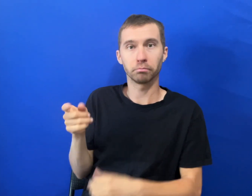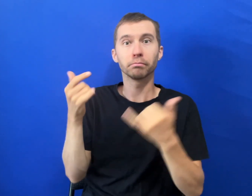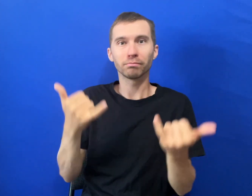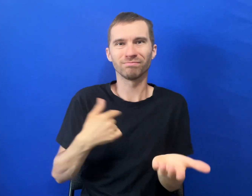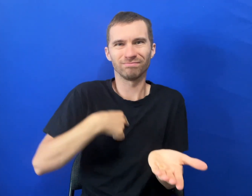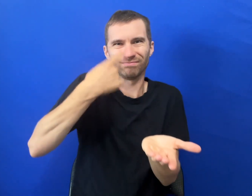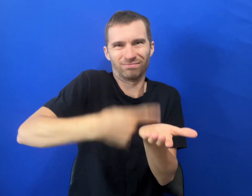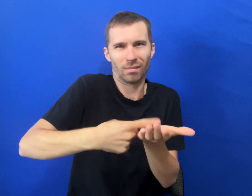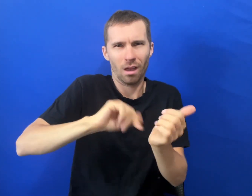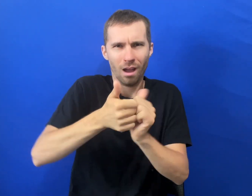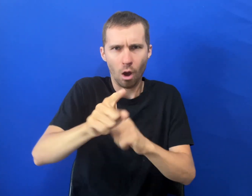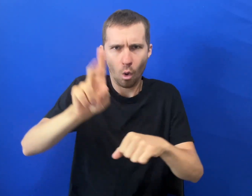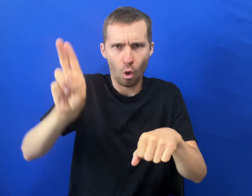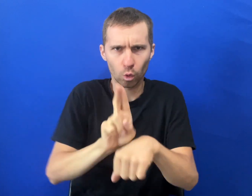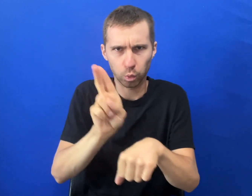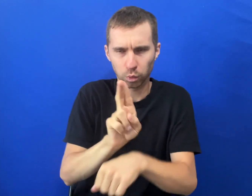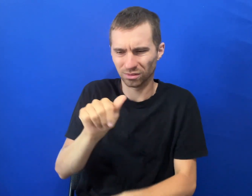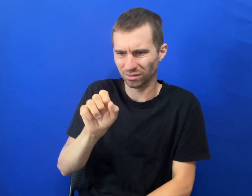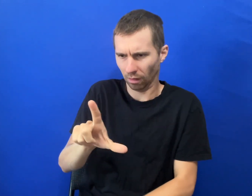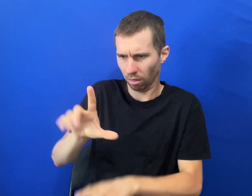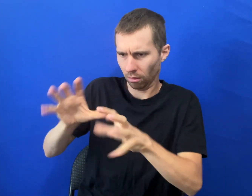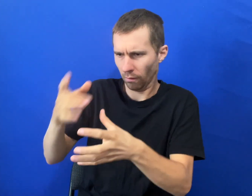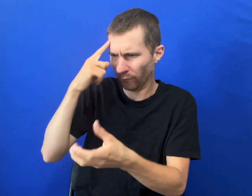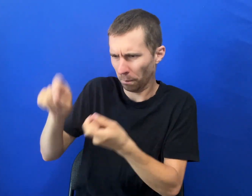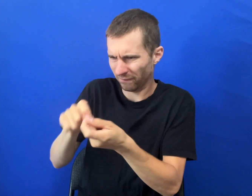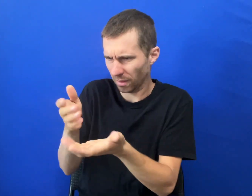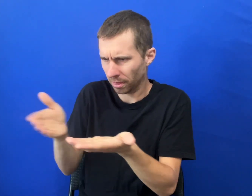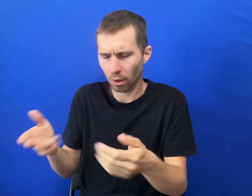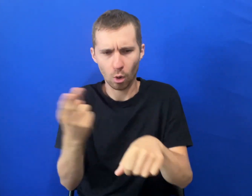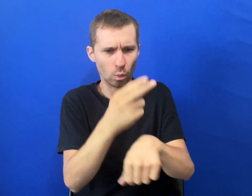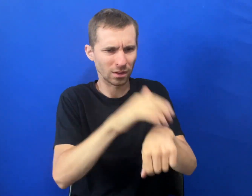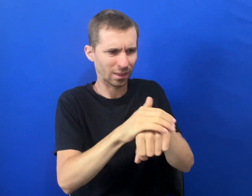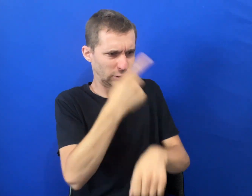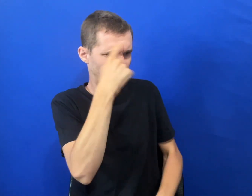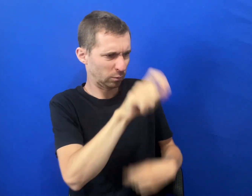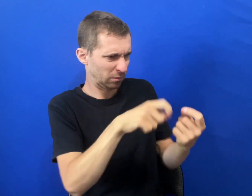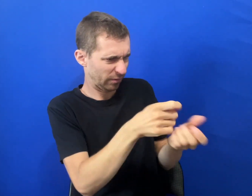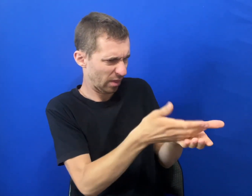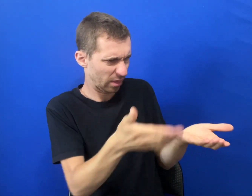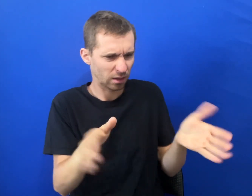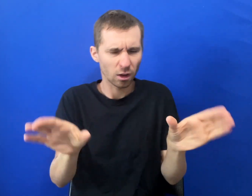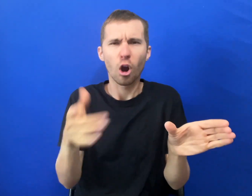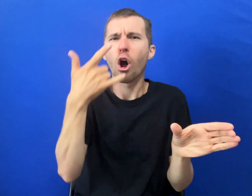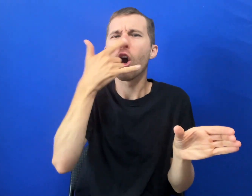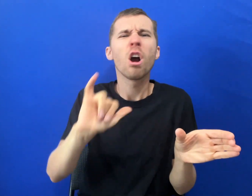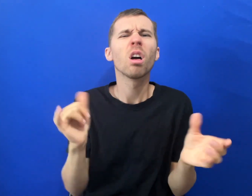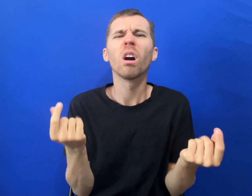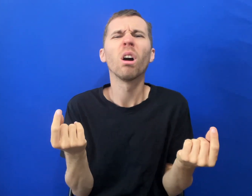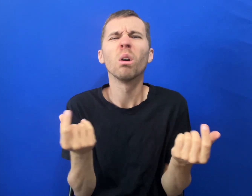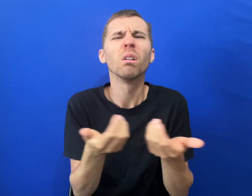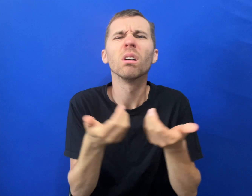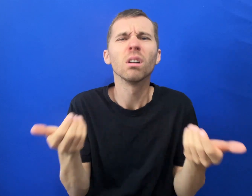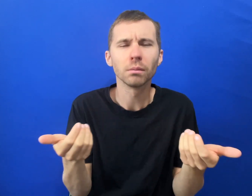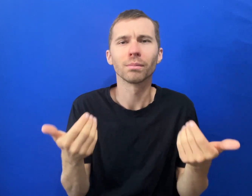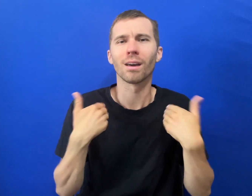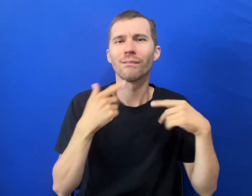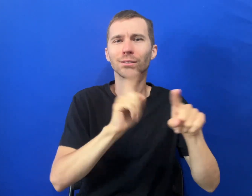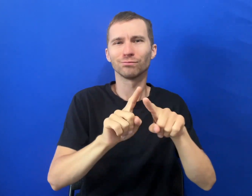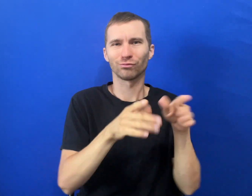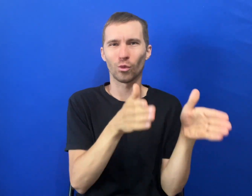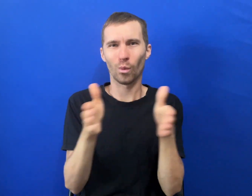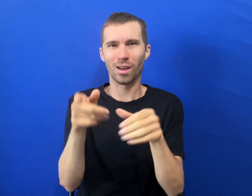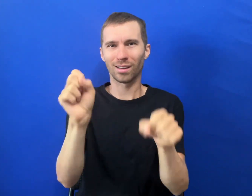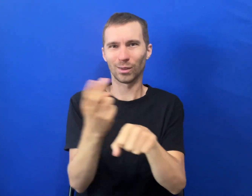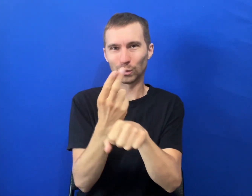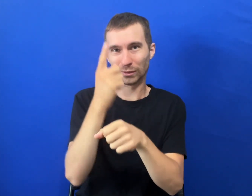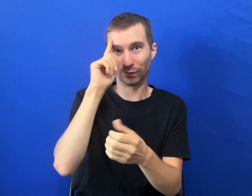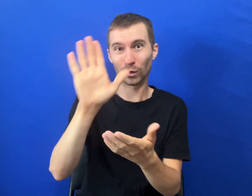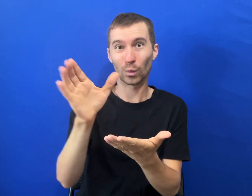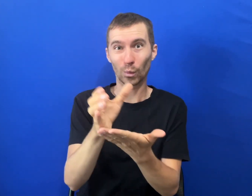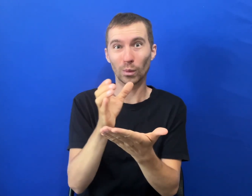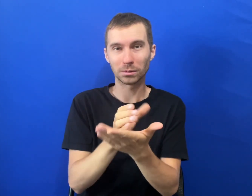Now, I'm going to give you different ways that you can use ASL for specific things and English for other specific things -- to maintain that language separation for your course.